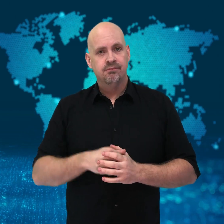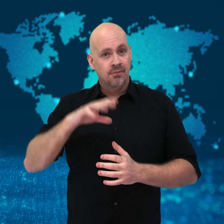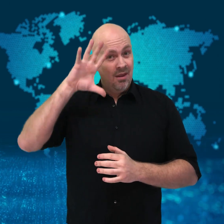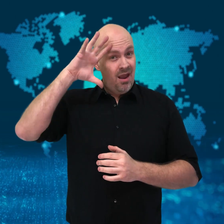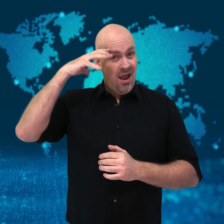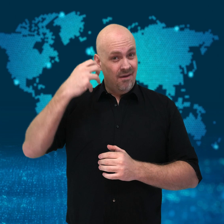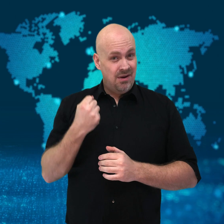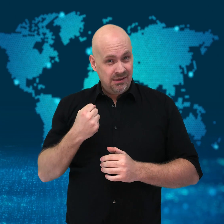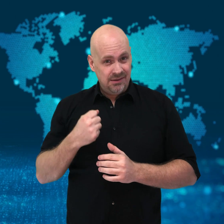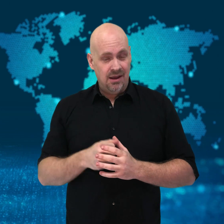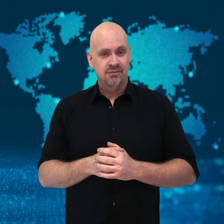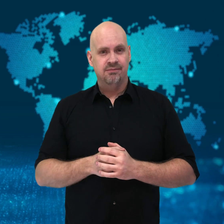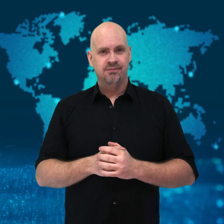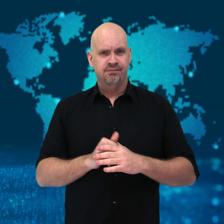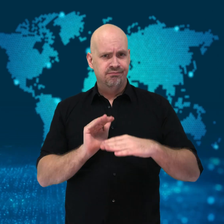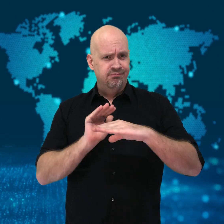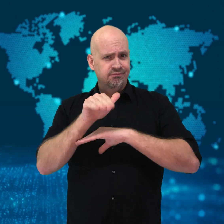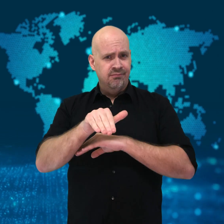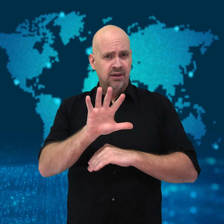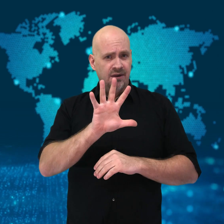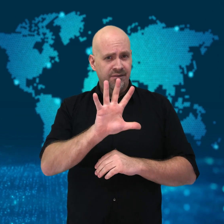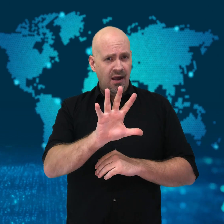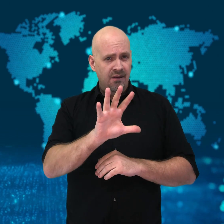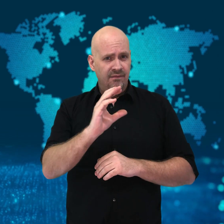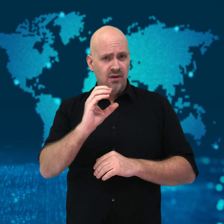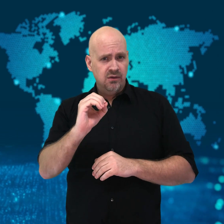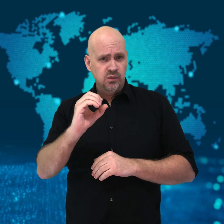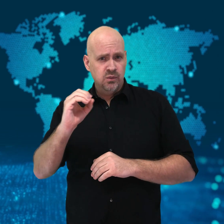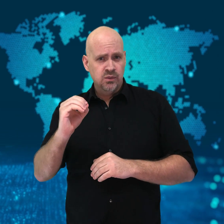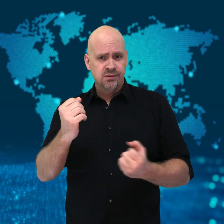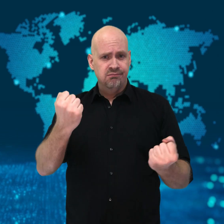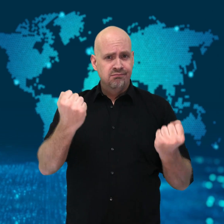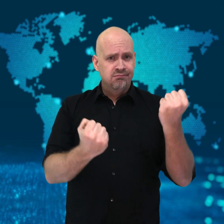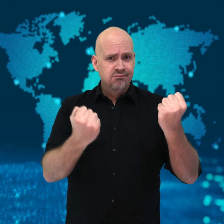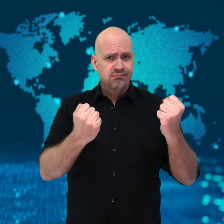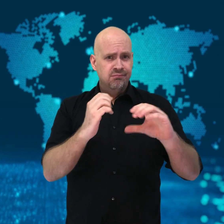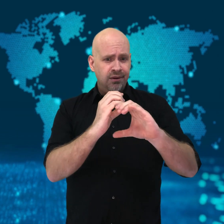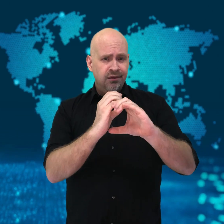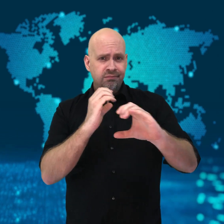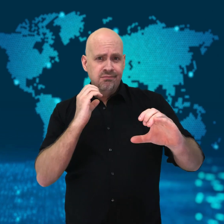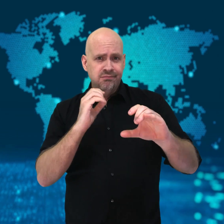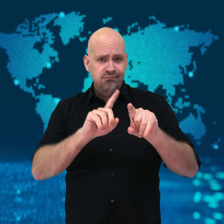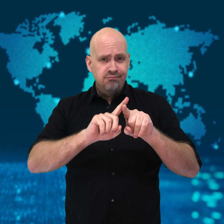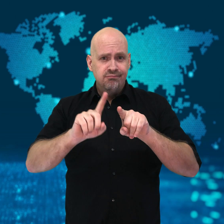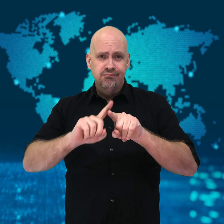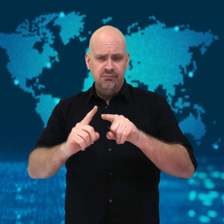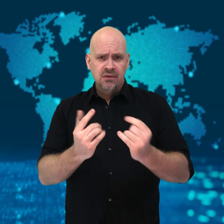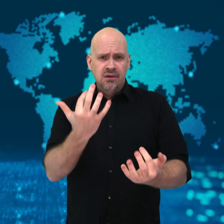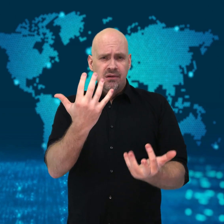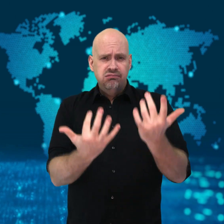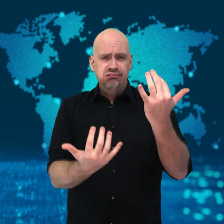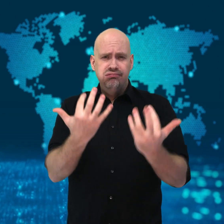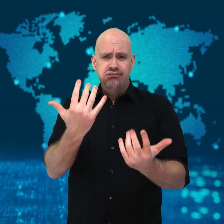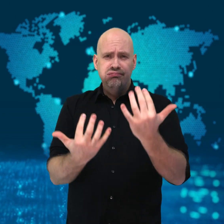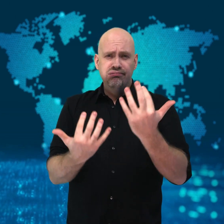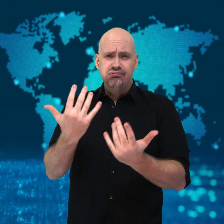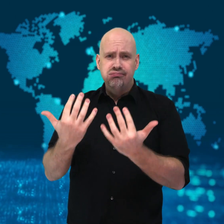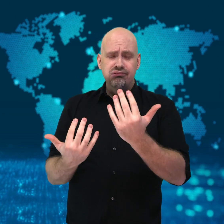Over 500 vehicles on fire.